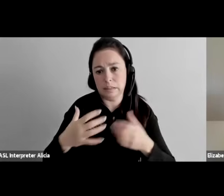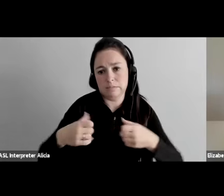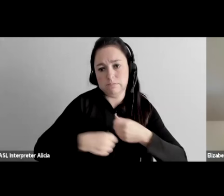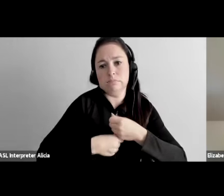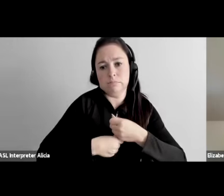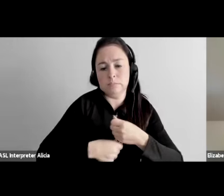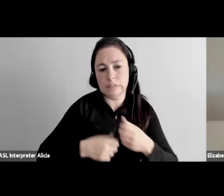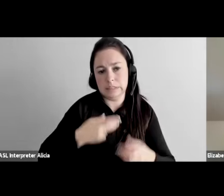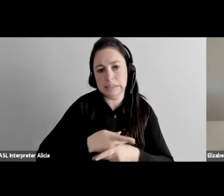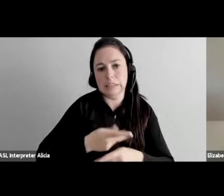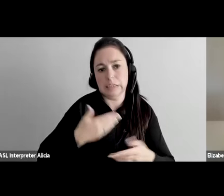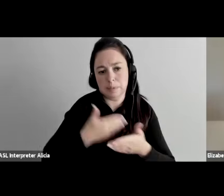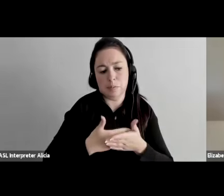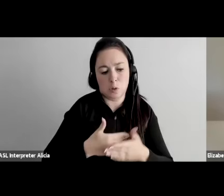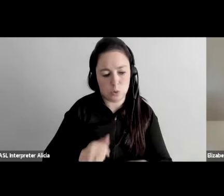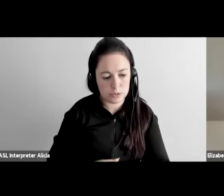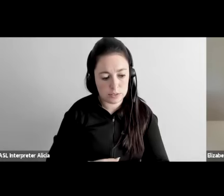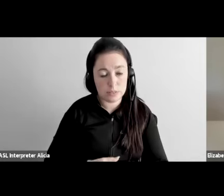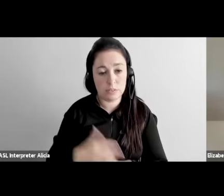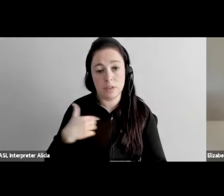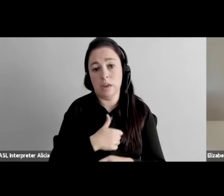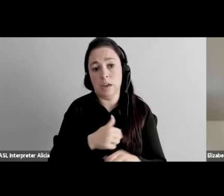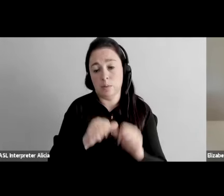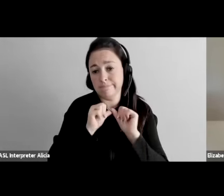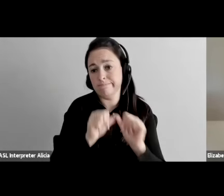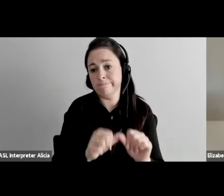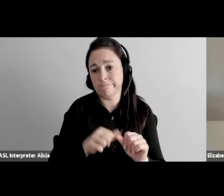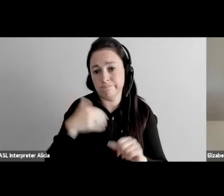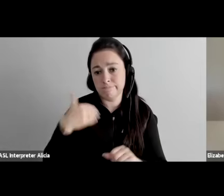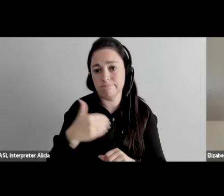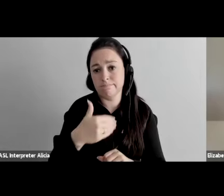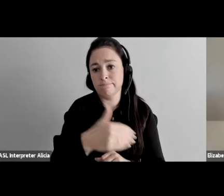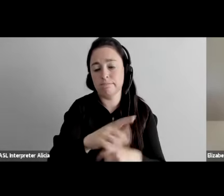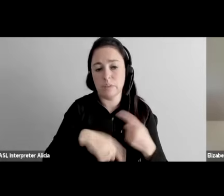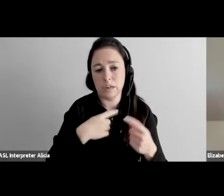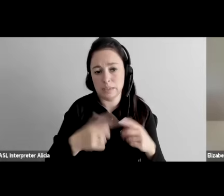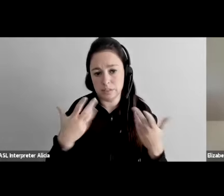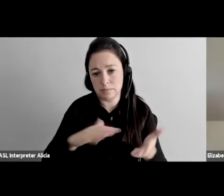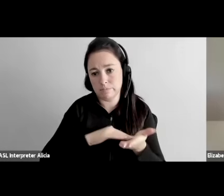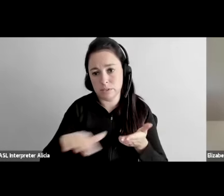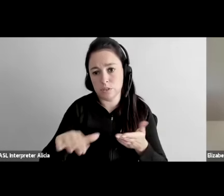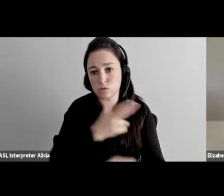we survived like this until discharged and then had to figure out new ways to support each